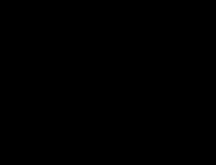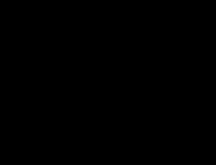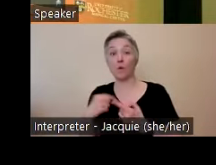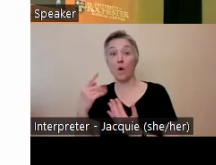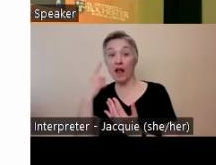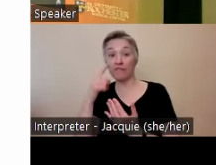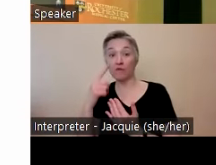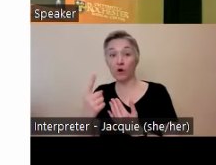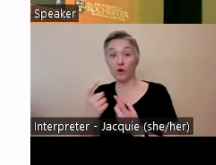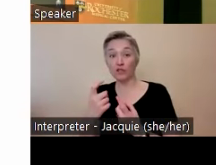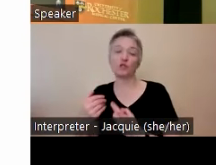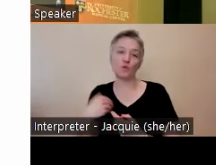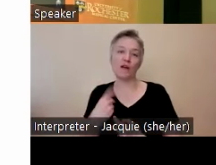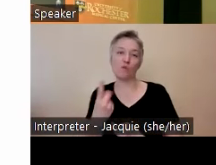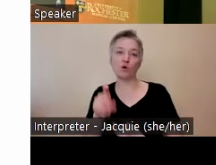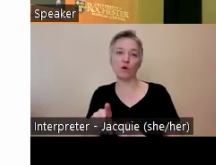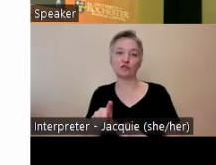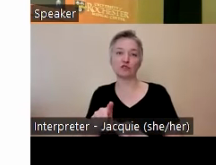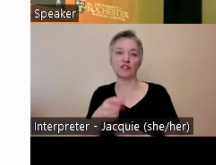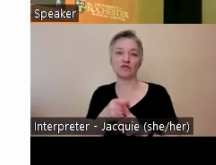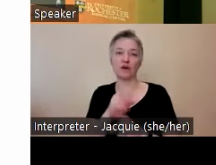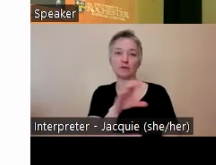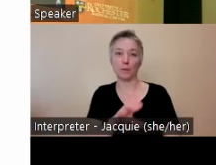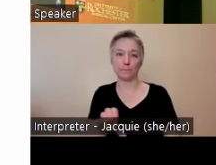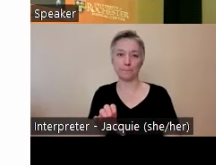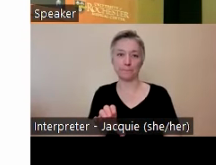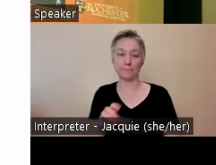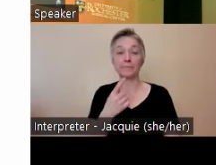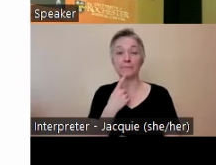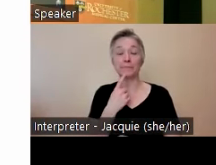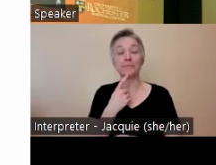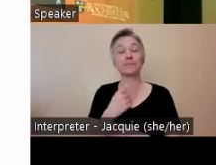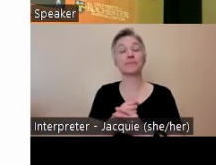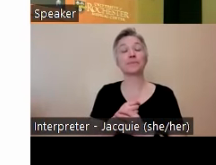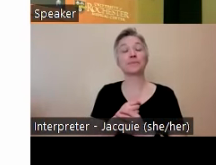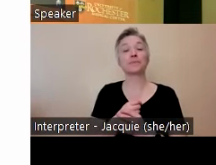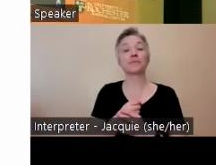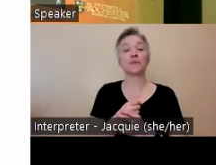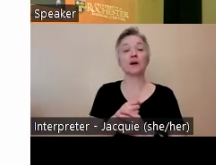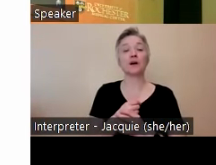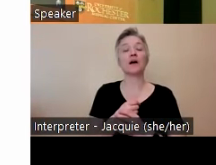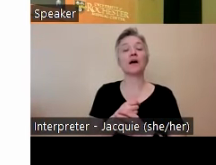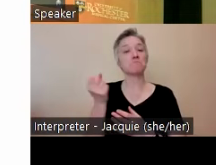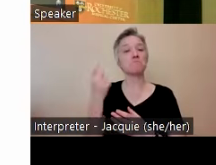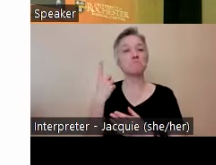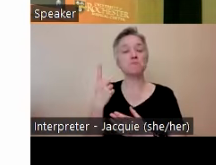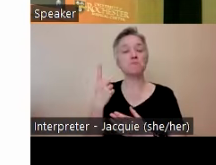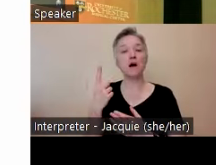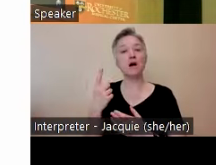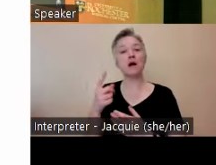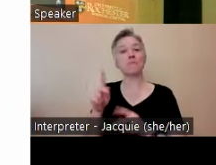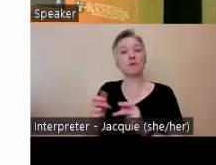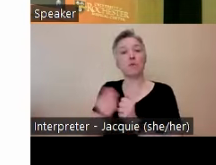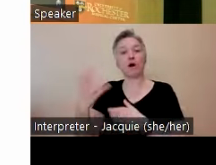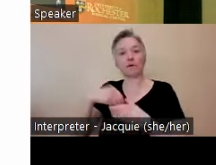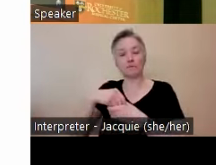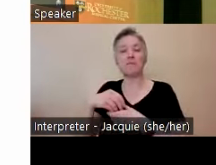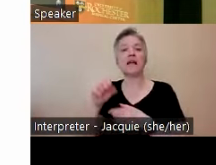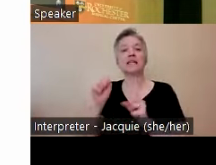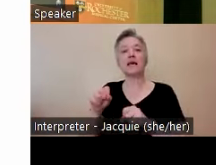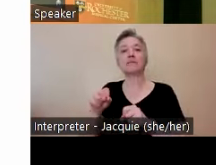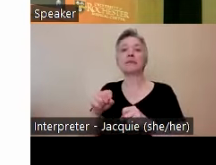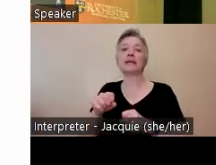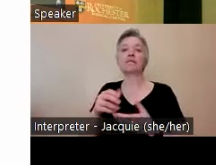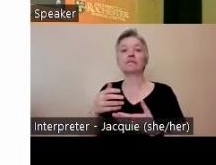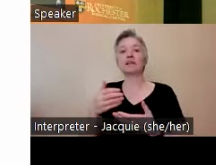Zoom oh and that question is given that autistic people can be hypo or hyper sensitive to stimuli